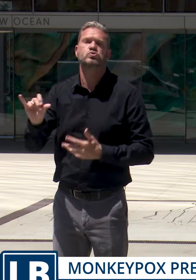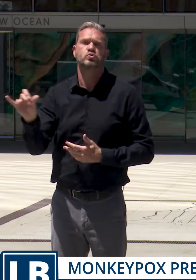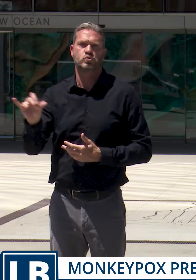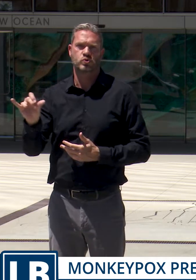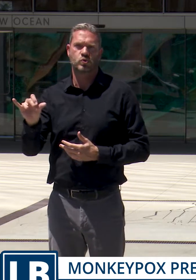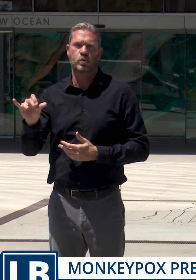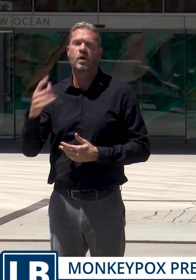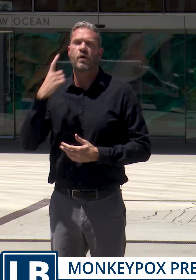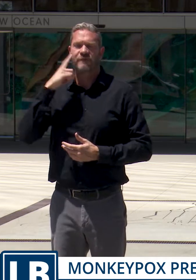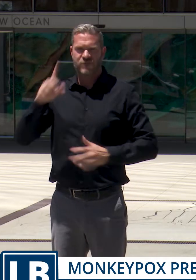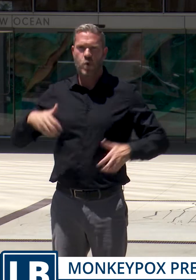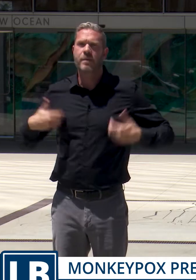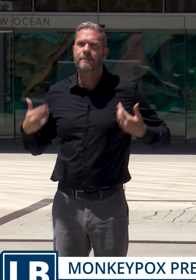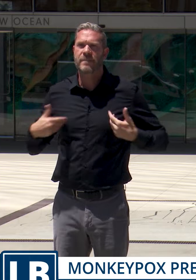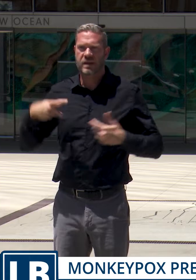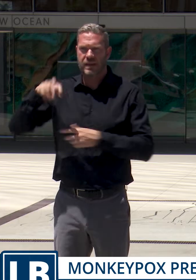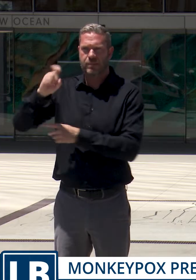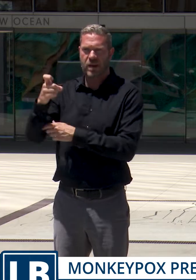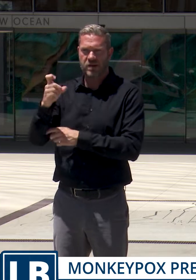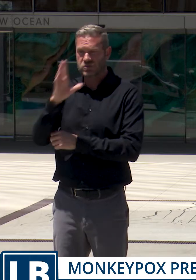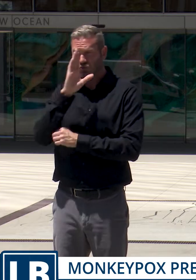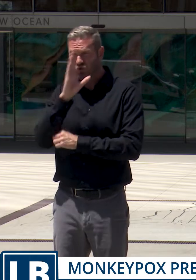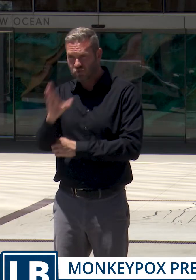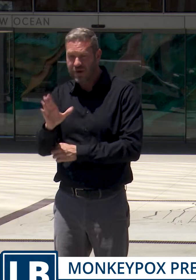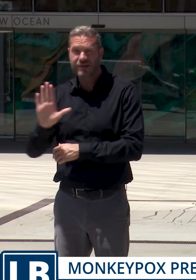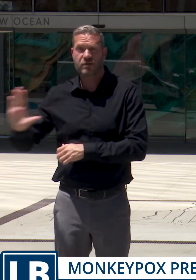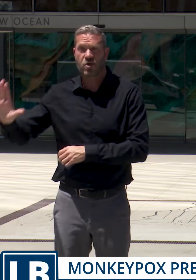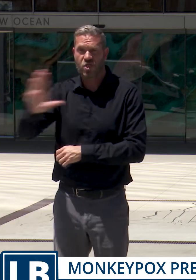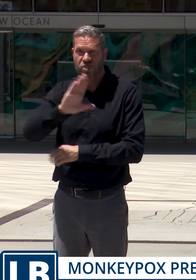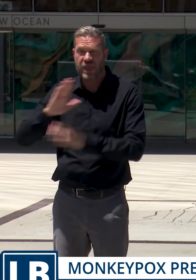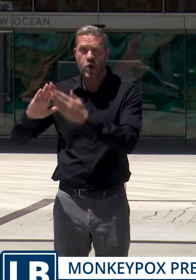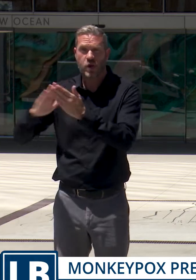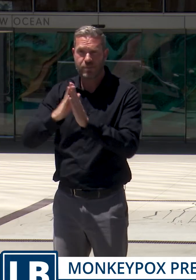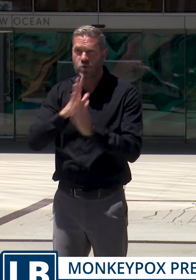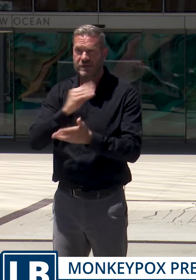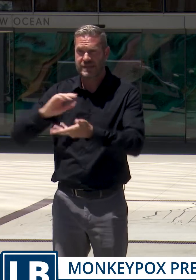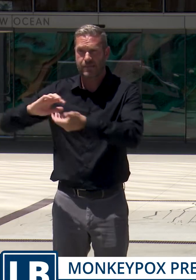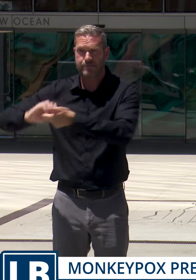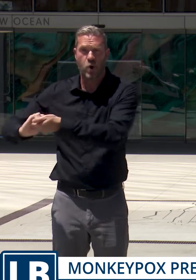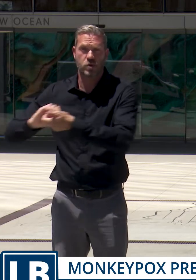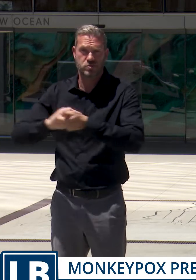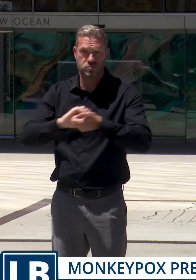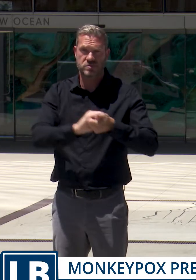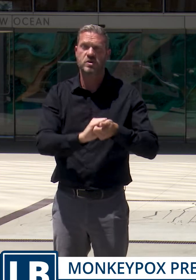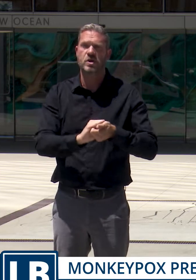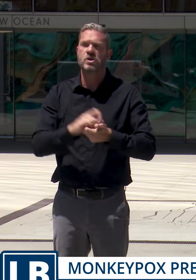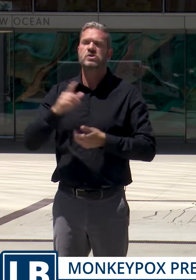monkey pucks directly to their communities and to the partners and so they have their vaccinations